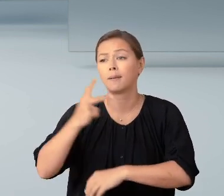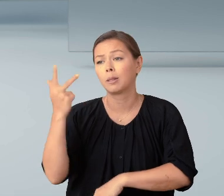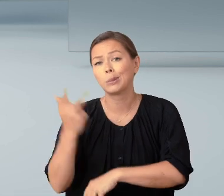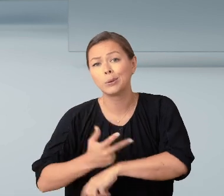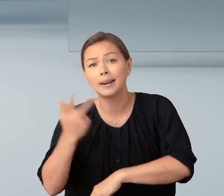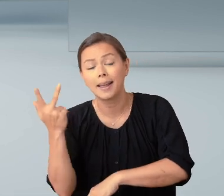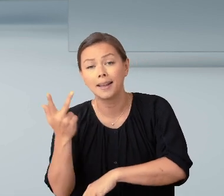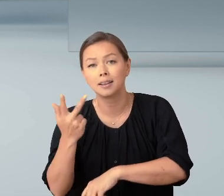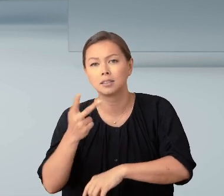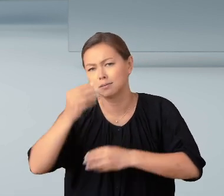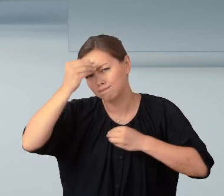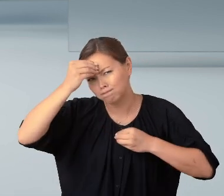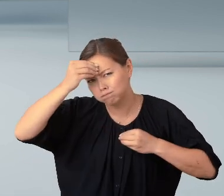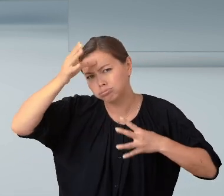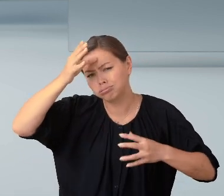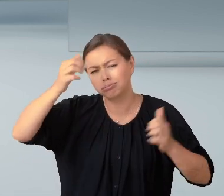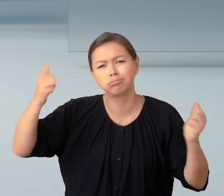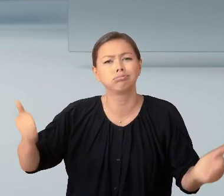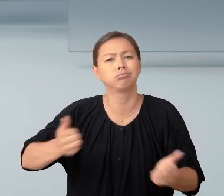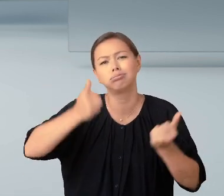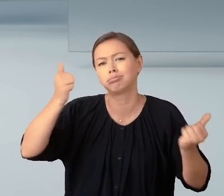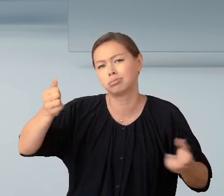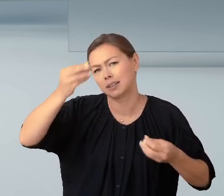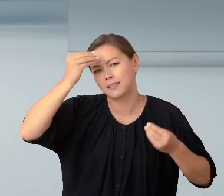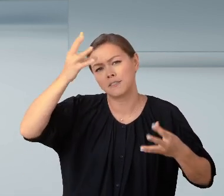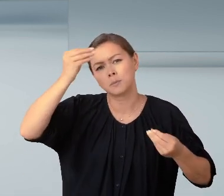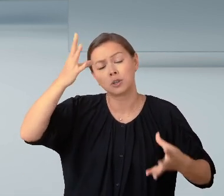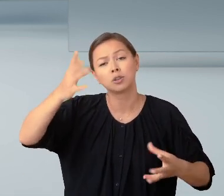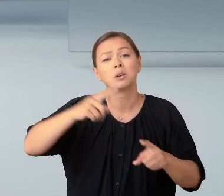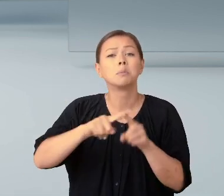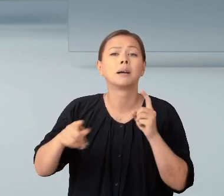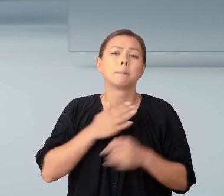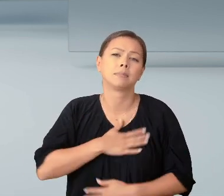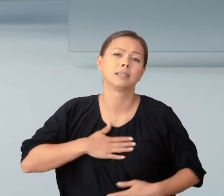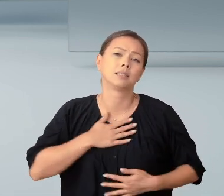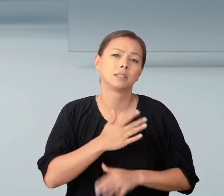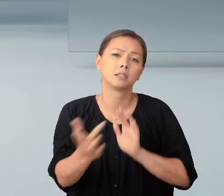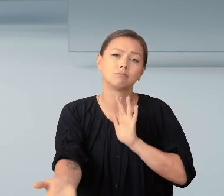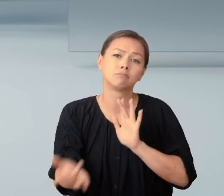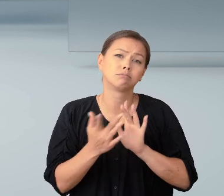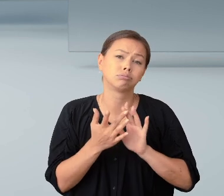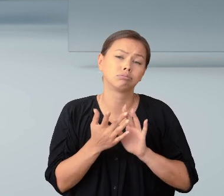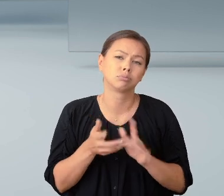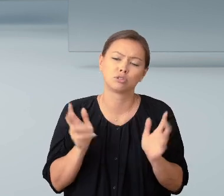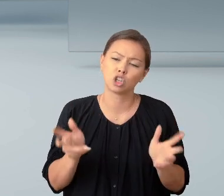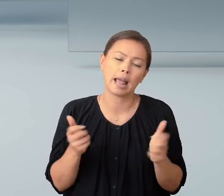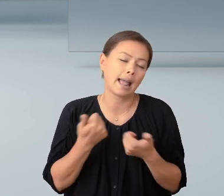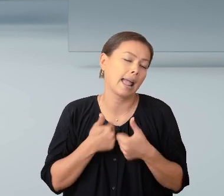best practices of jump-starting your transition. But please, feel free to reach out, chat anytime. I'm a good